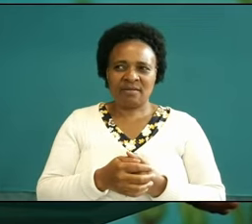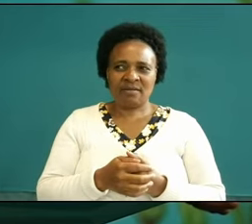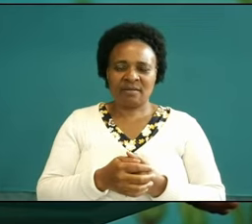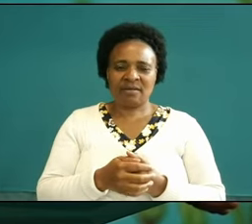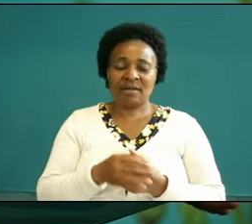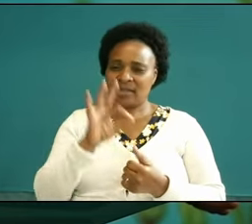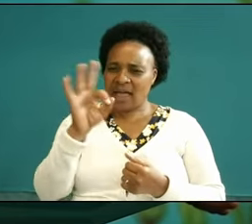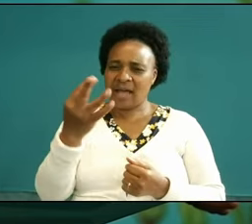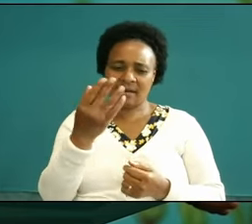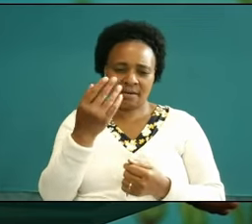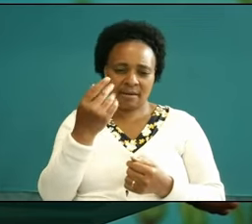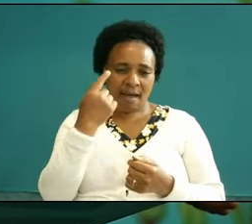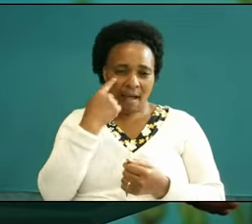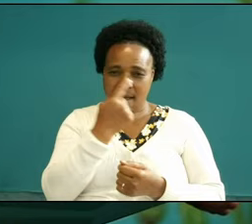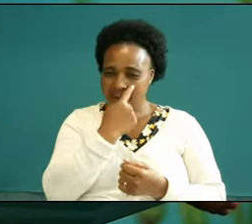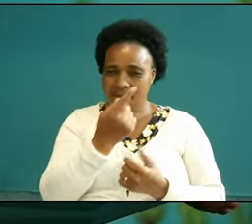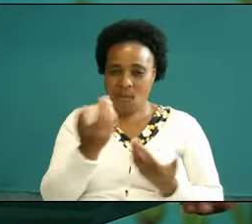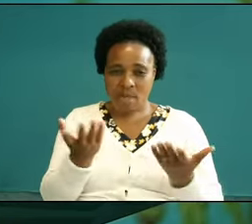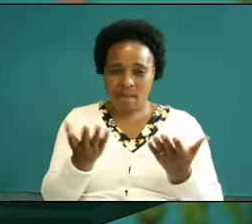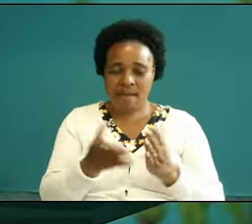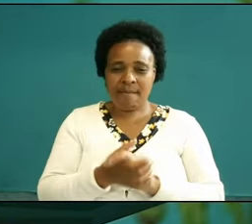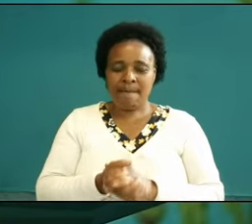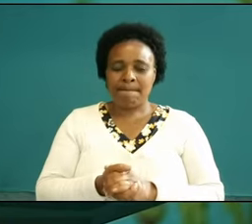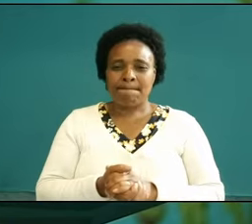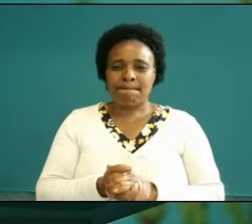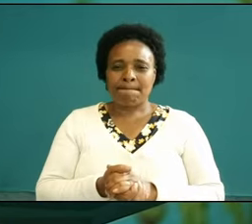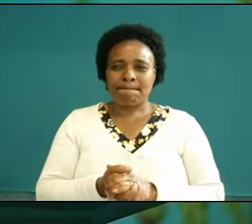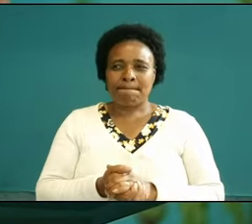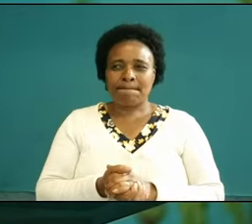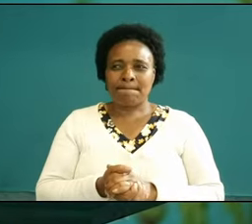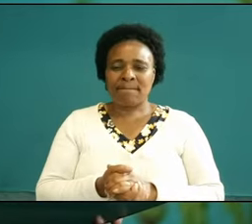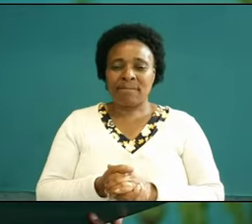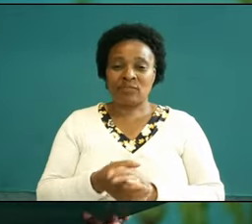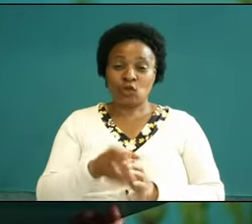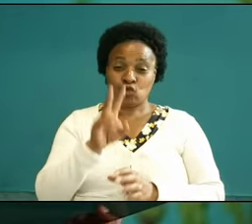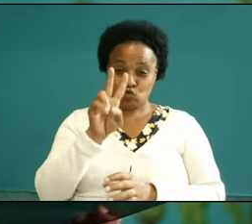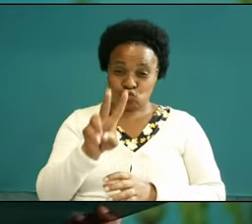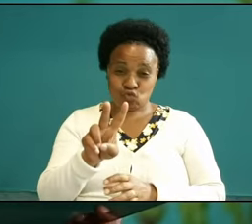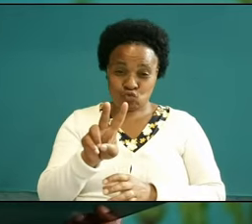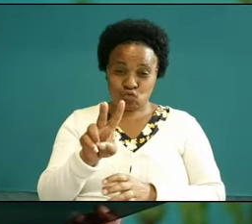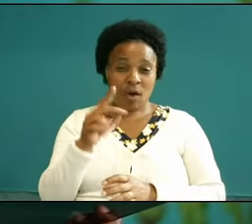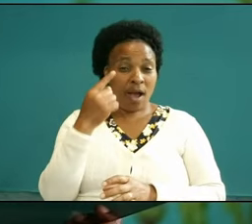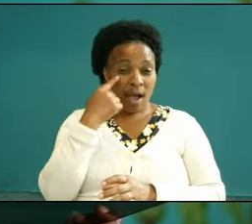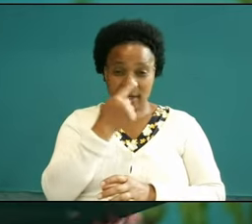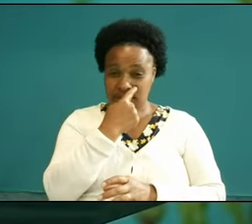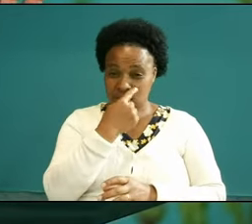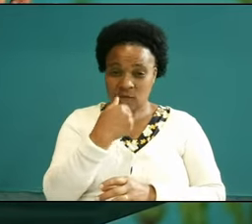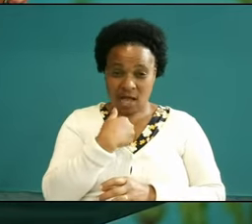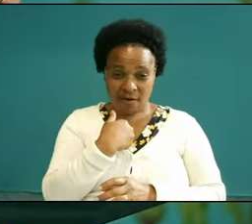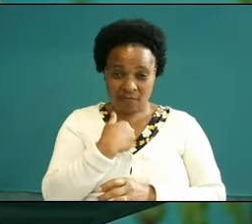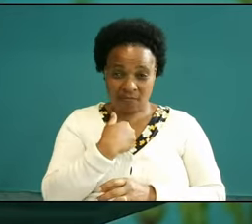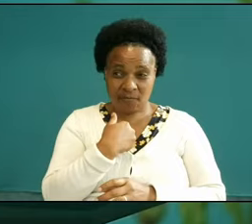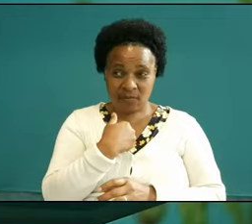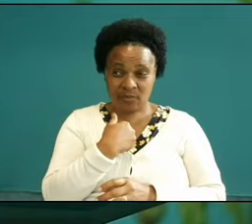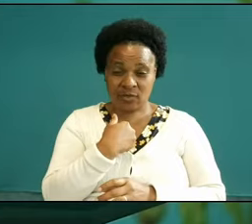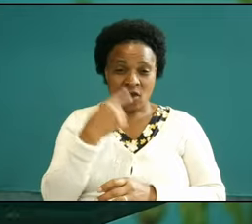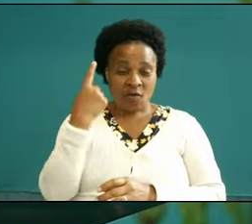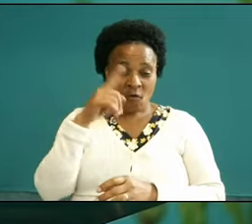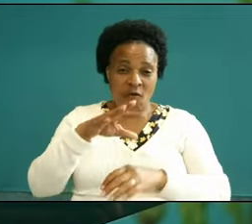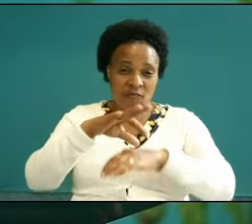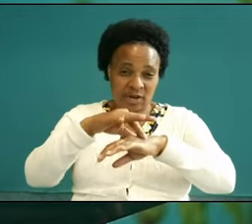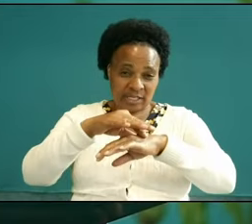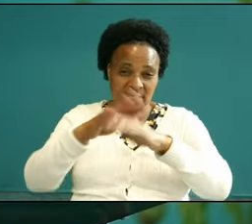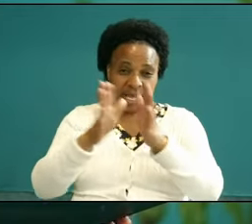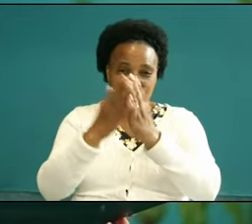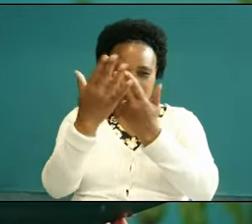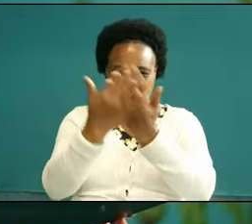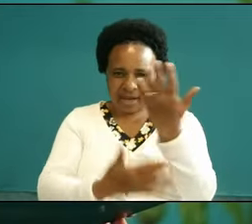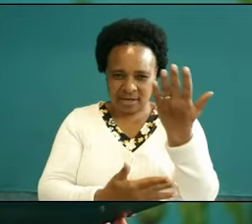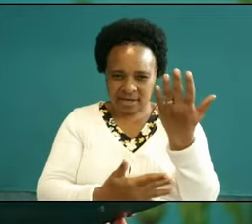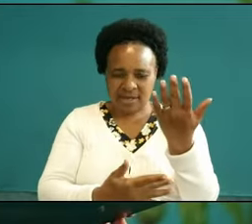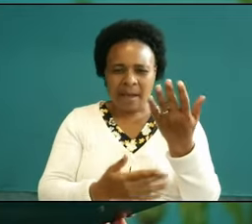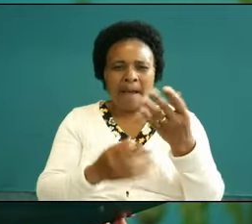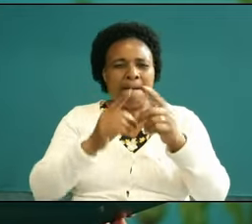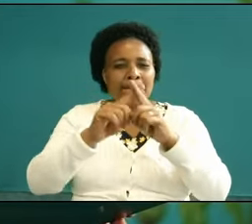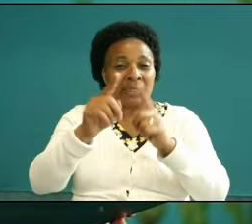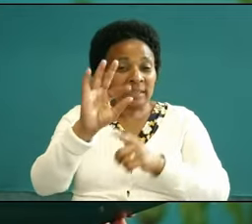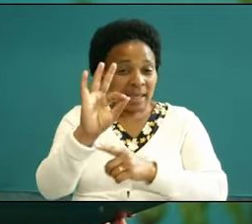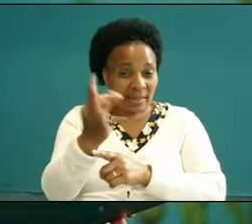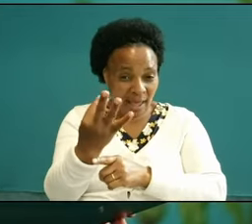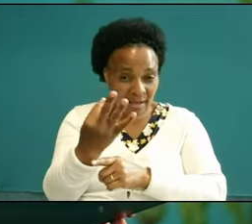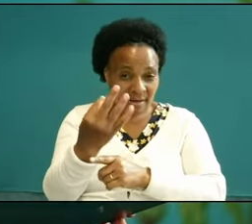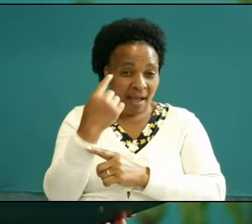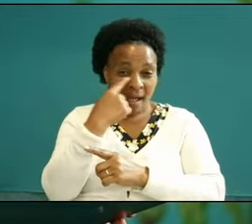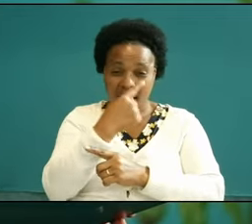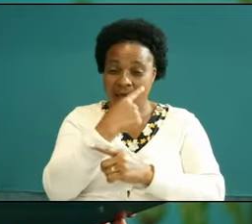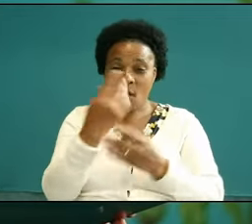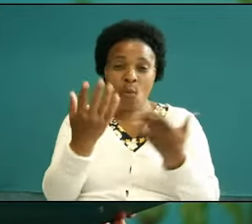eye the two eyes are for the flesh and blood but the third eye of the heart is for the